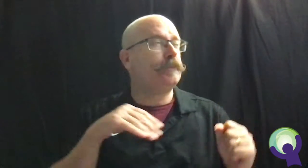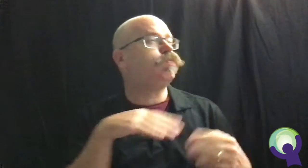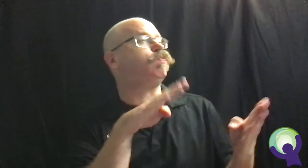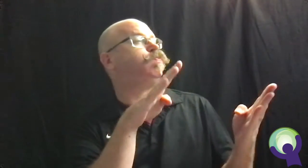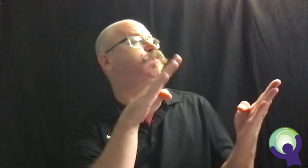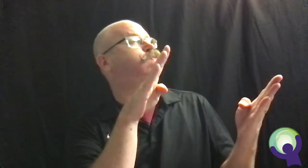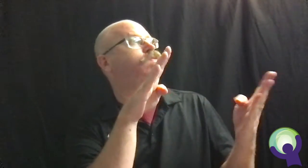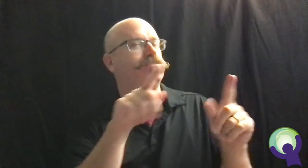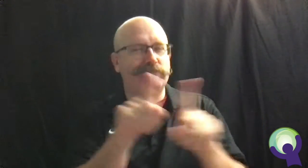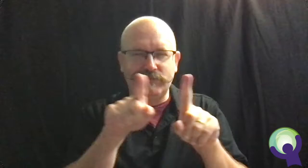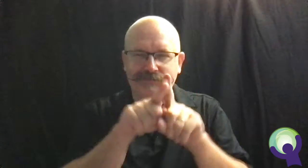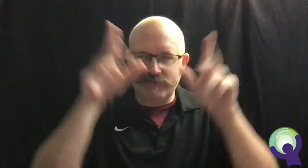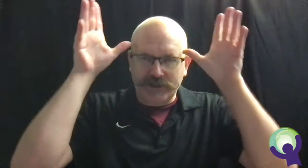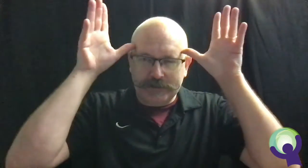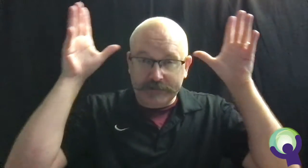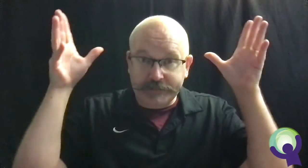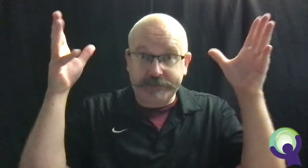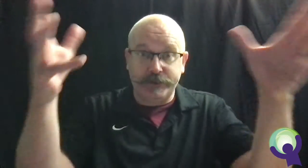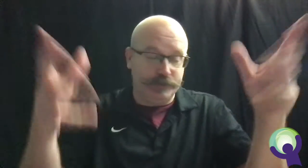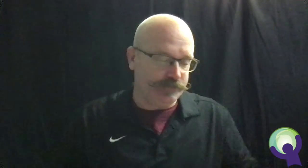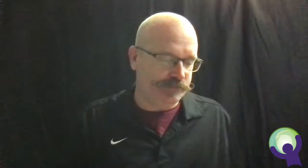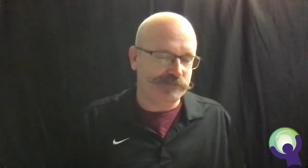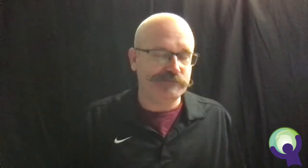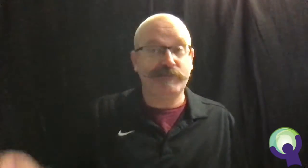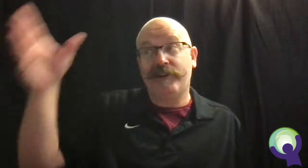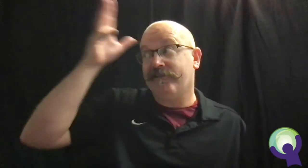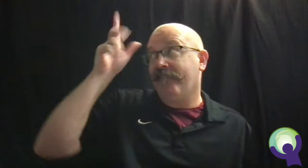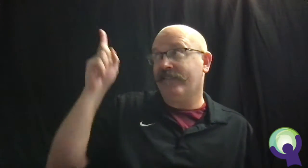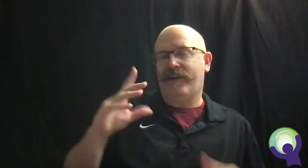They were as loud as two moose bellowing.